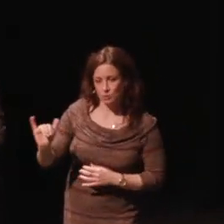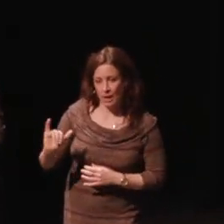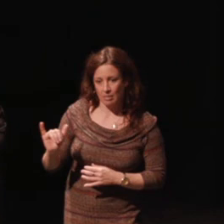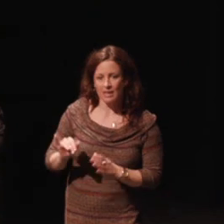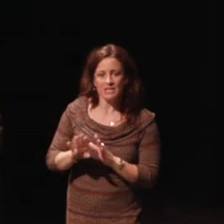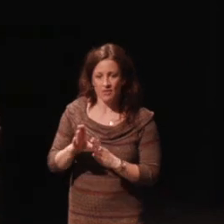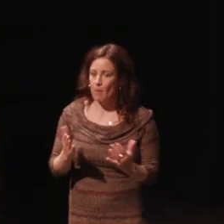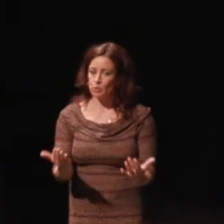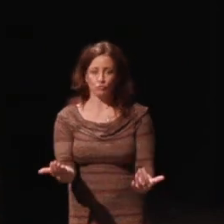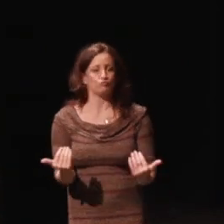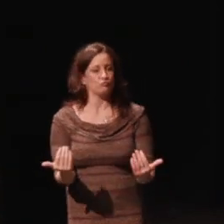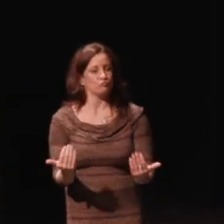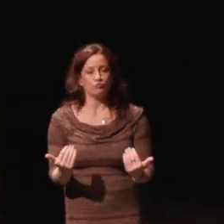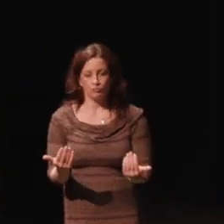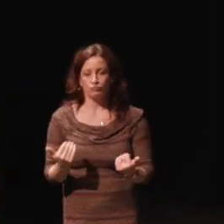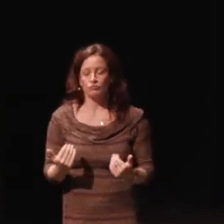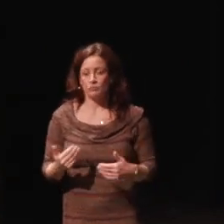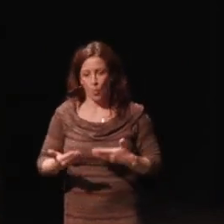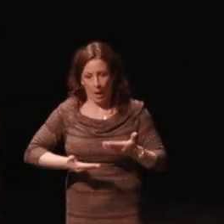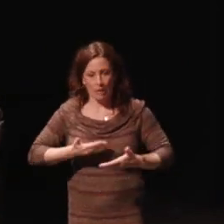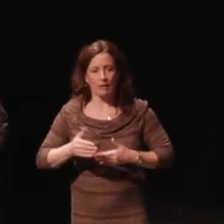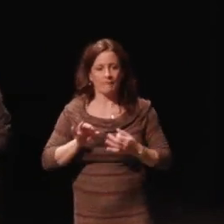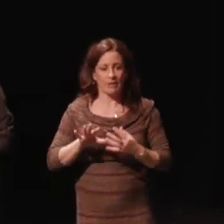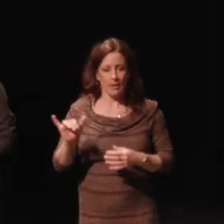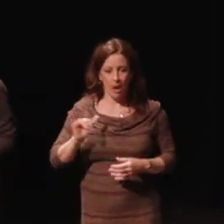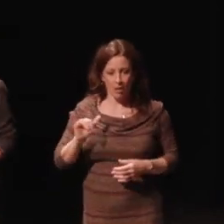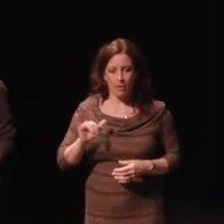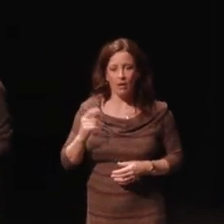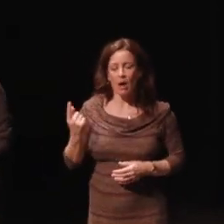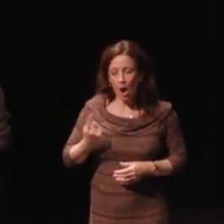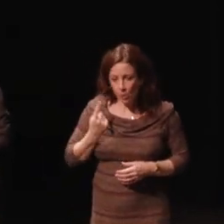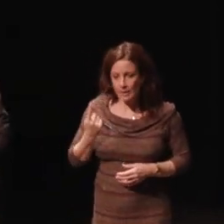Developers are welcoming our feedback always, positive, constructive as well,